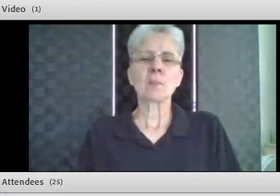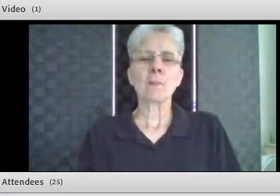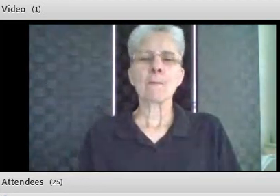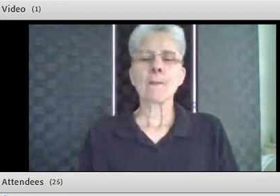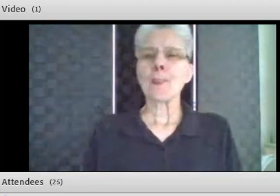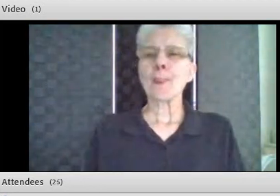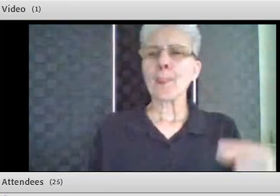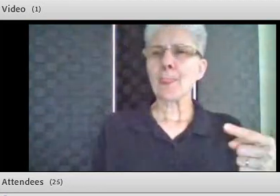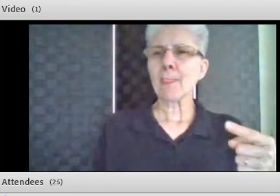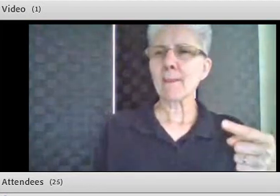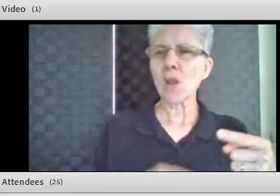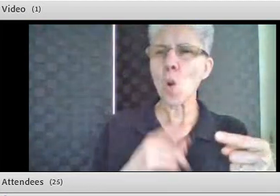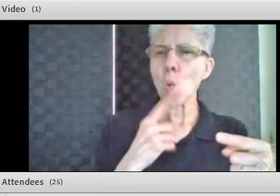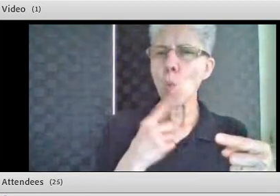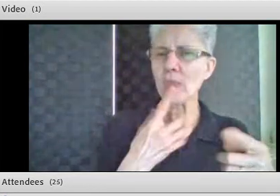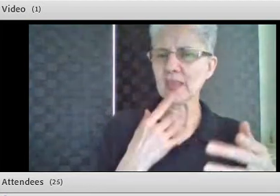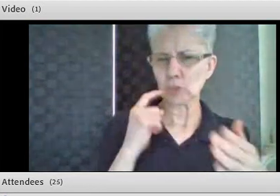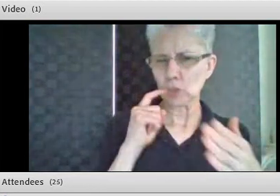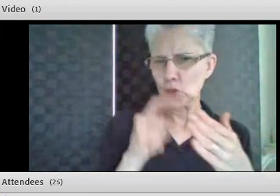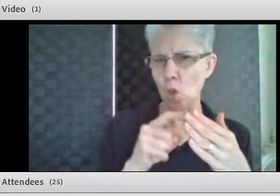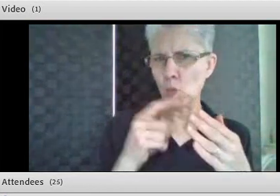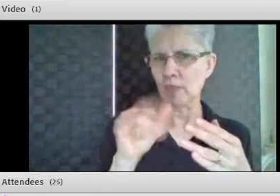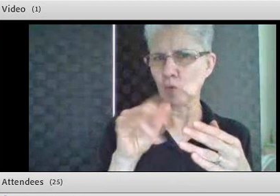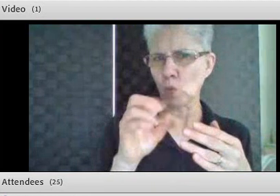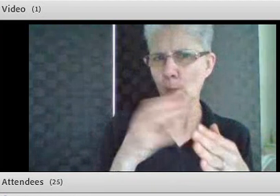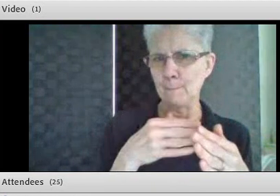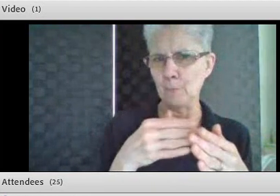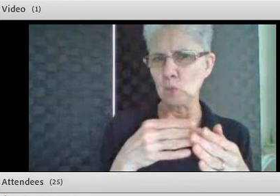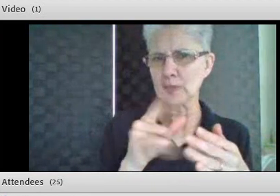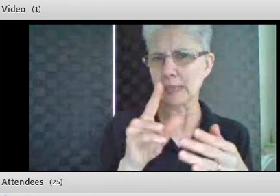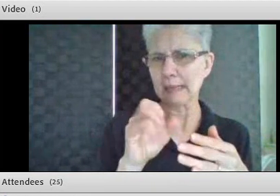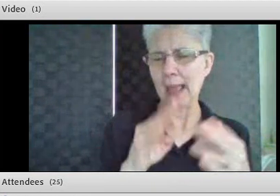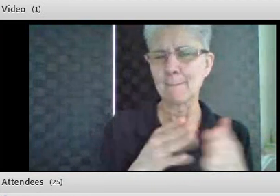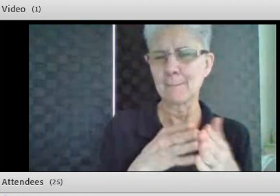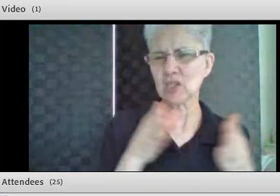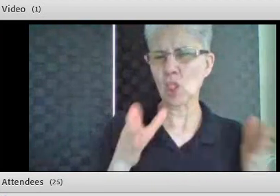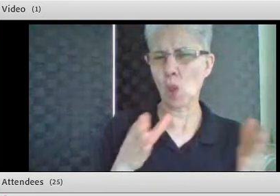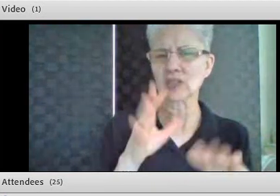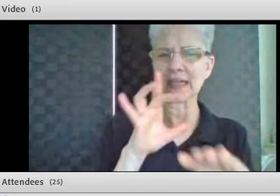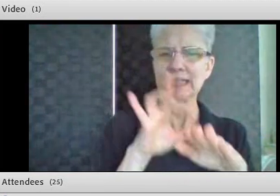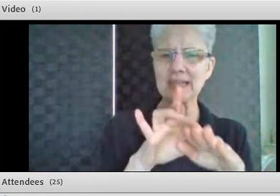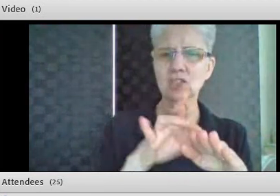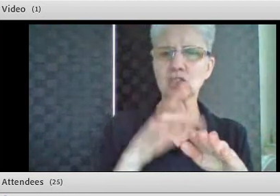and you can also play with the instrumentation for what you want it to sound like.